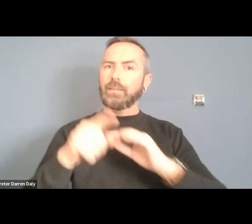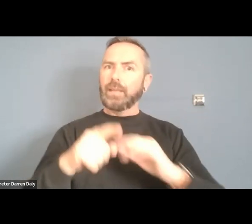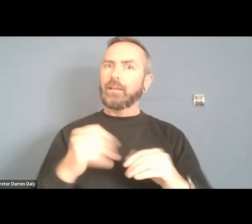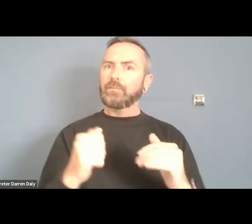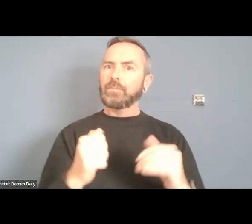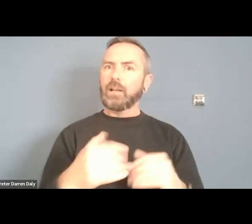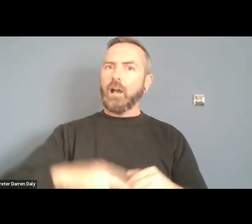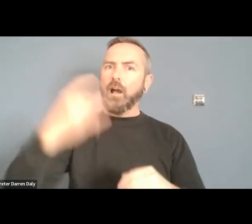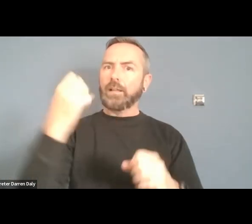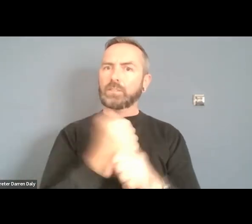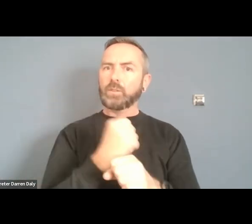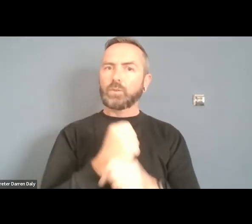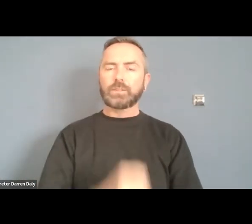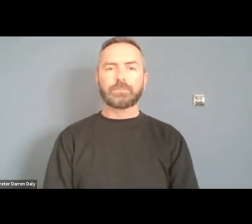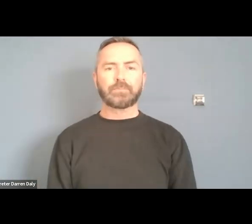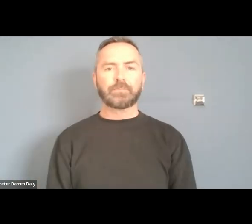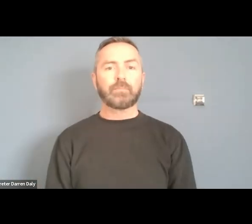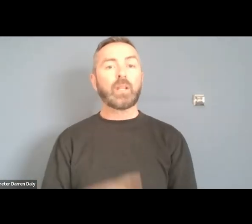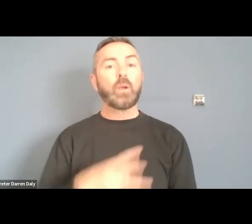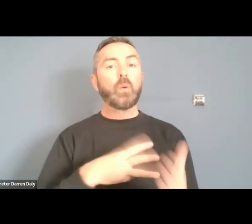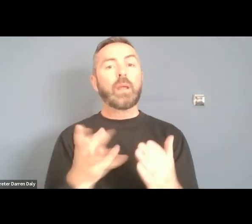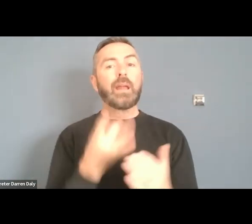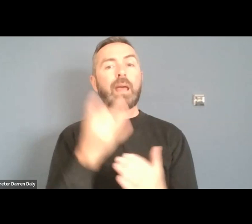We also asked about access to amenities and services and again we